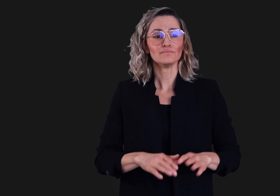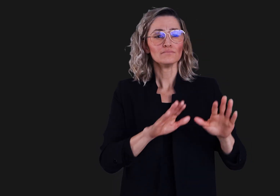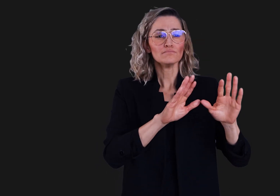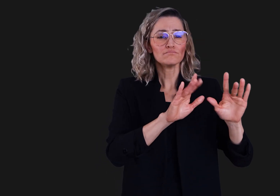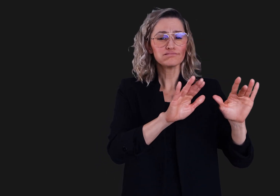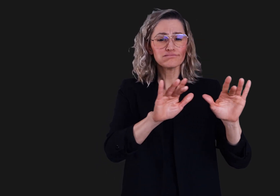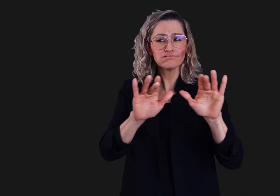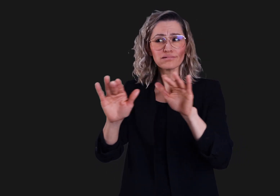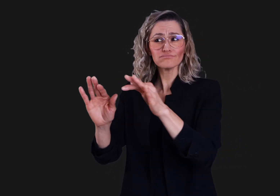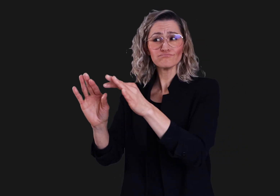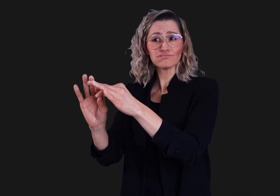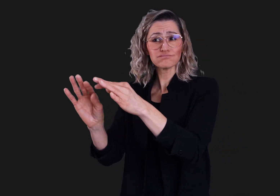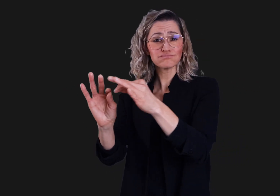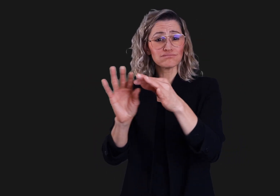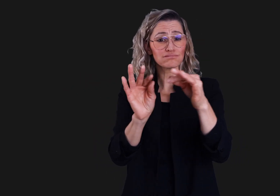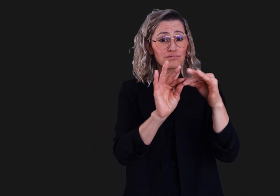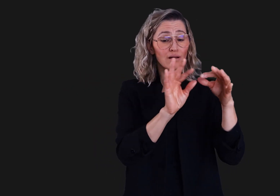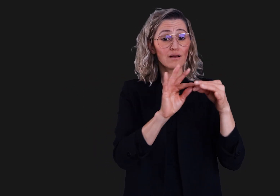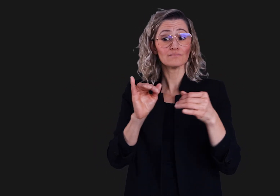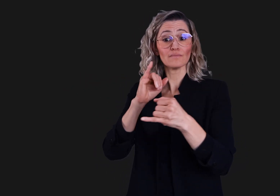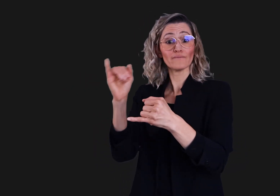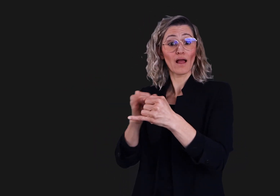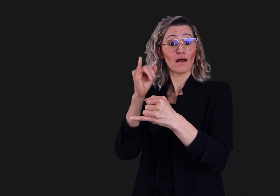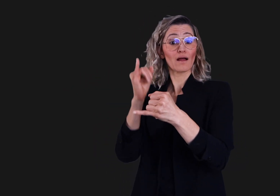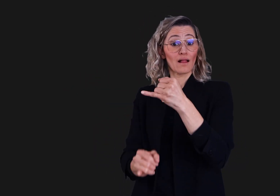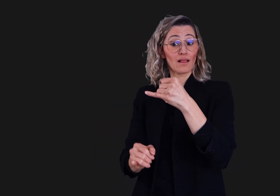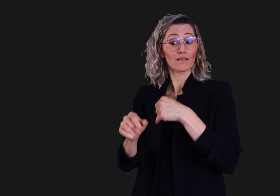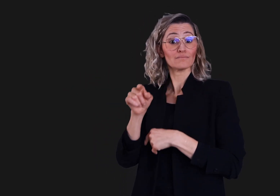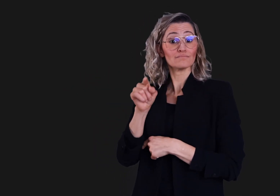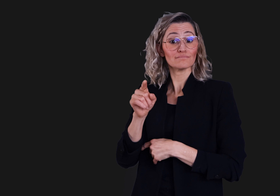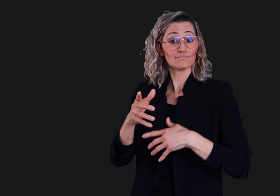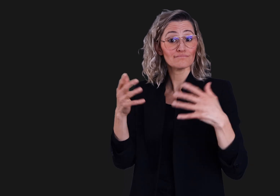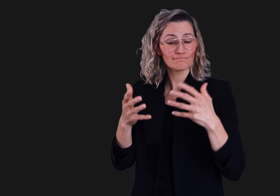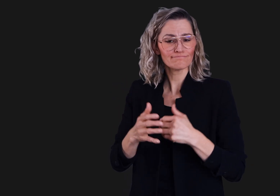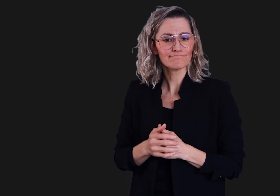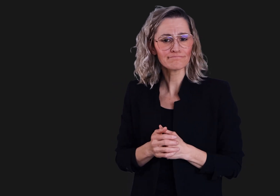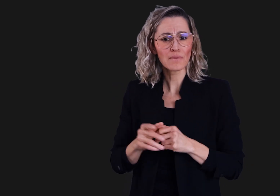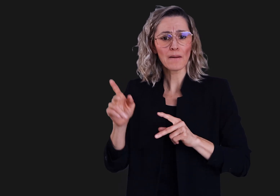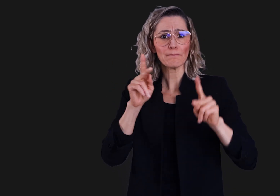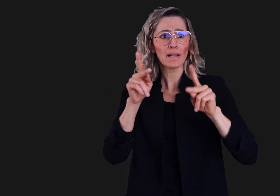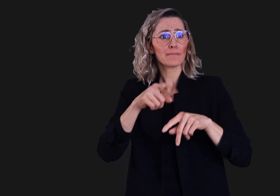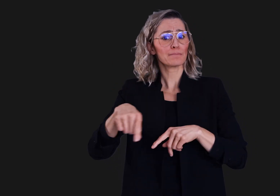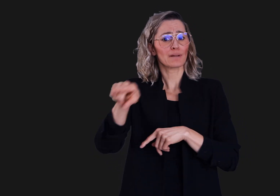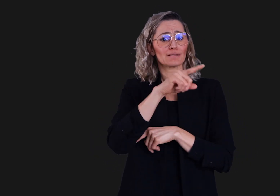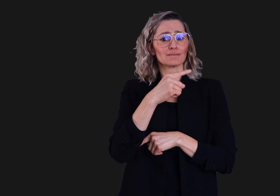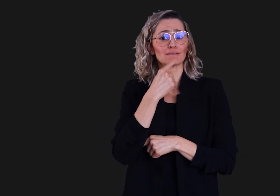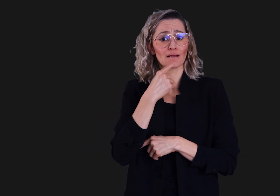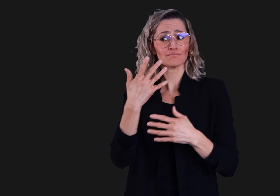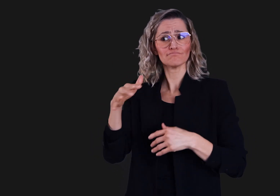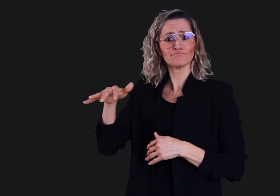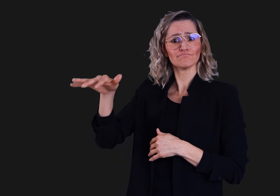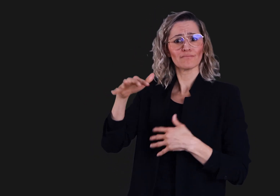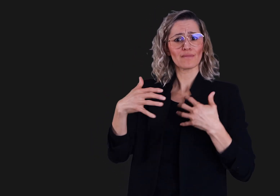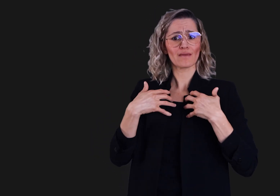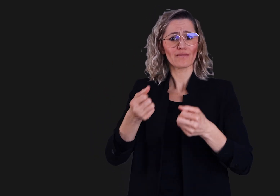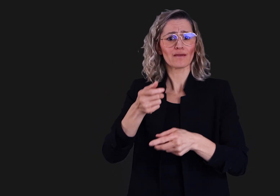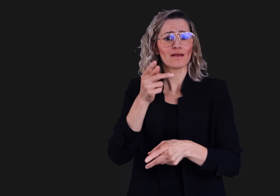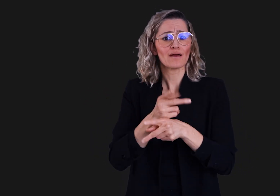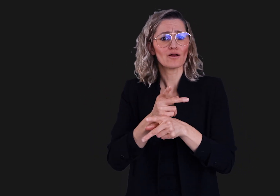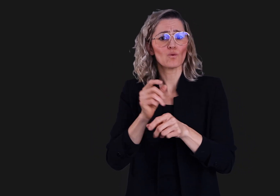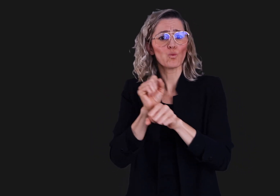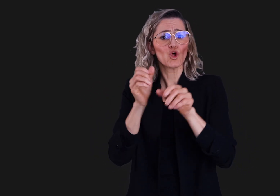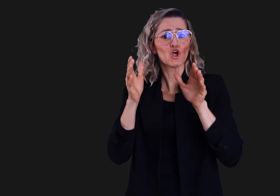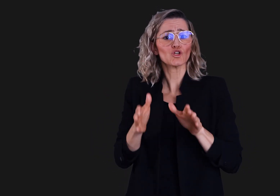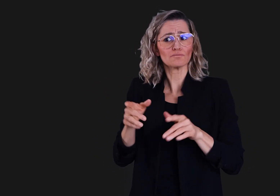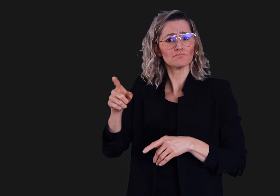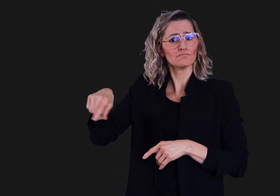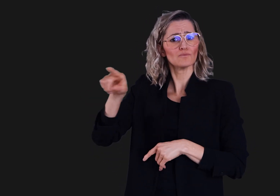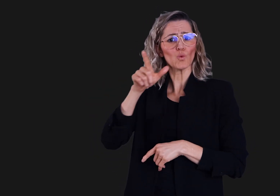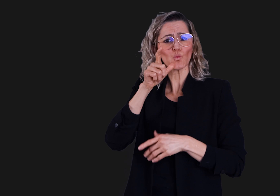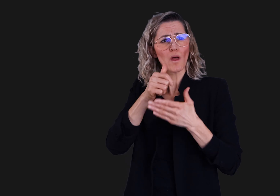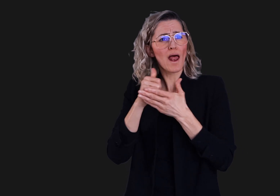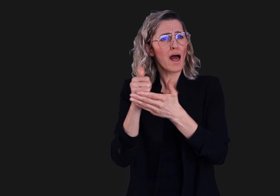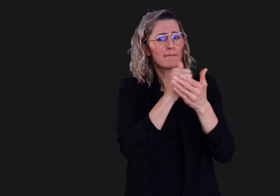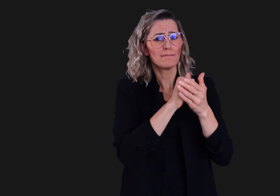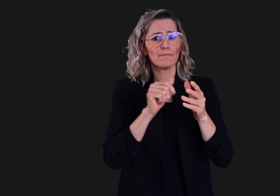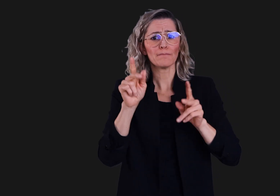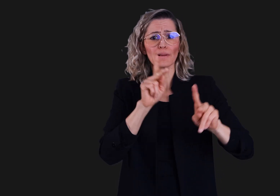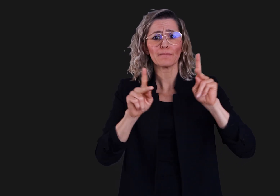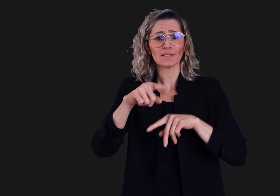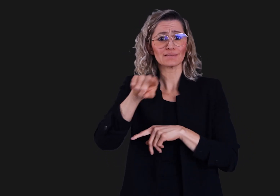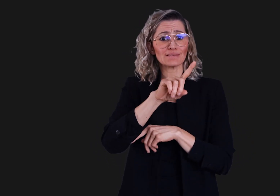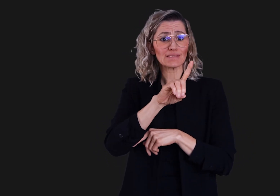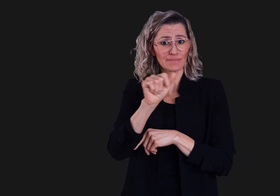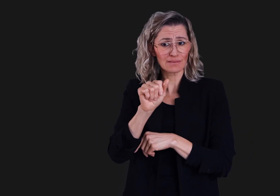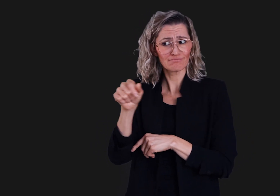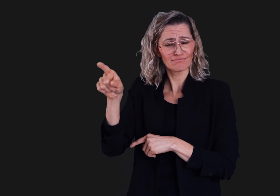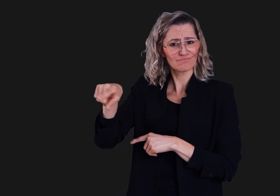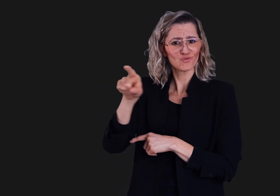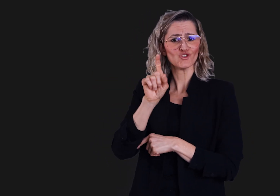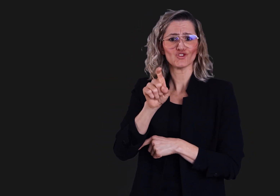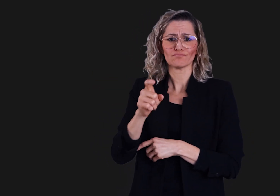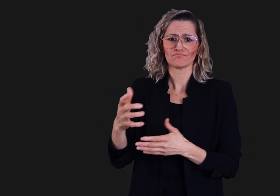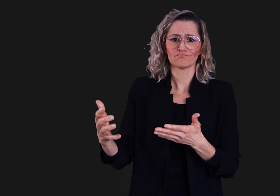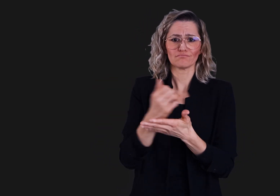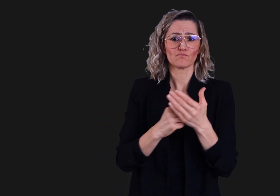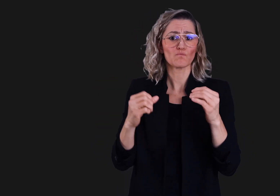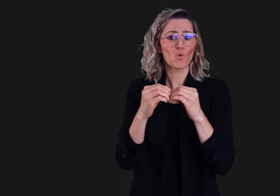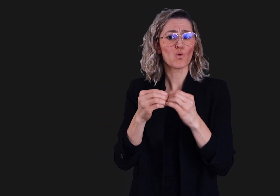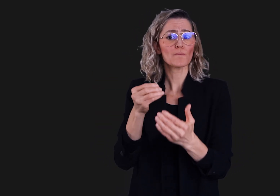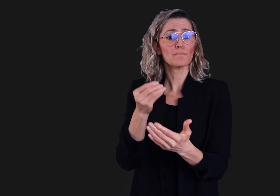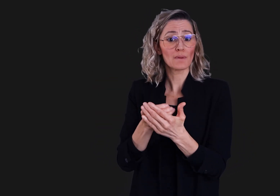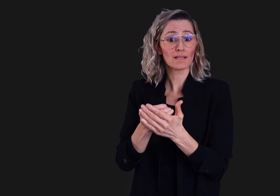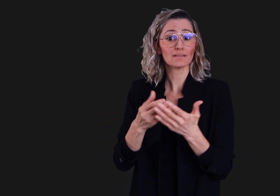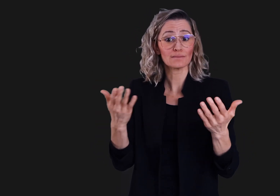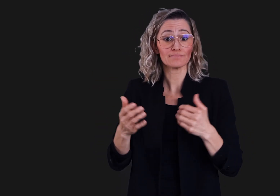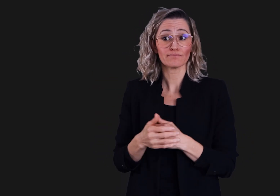Finally, people said that healthcare workers who help people with disabilities should make more money.